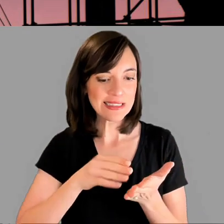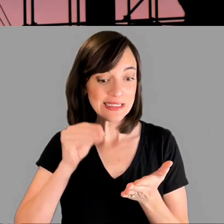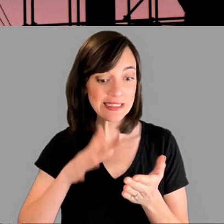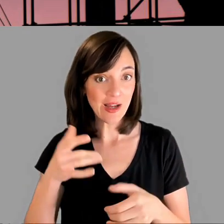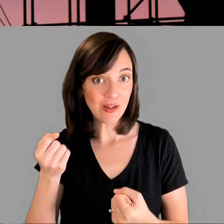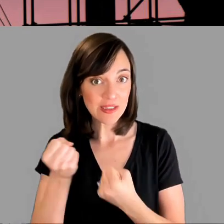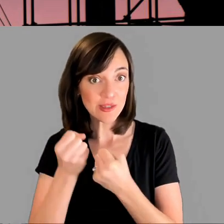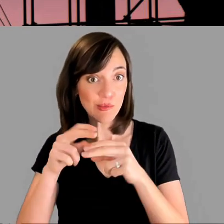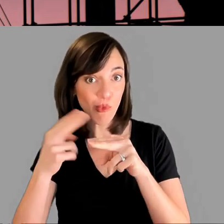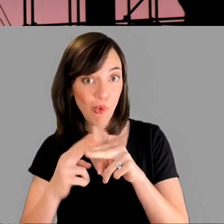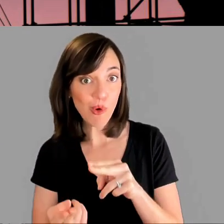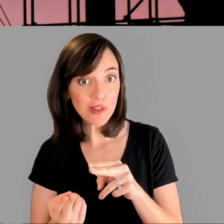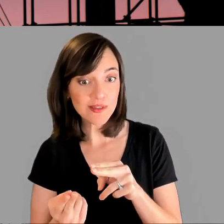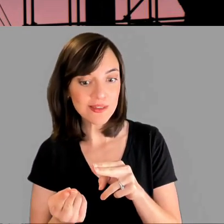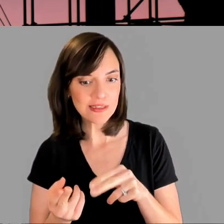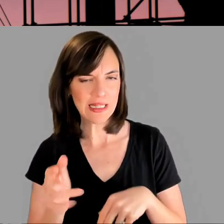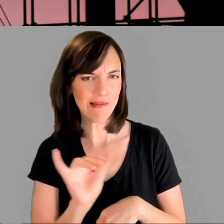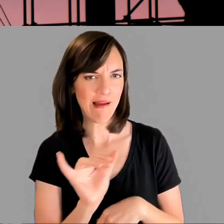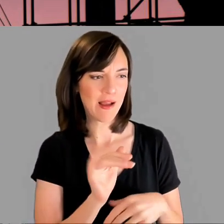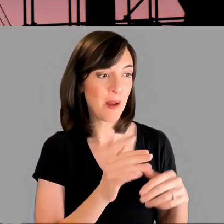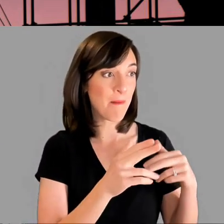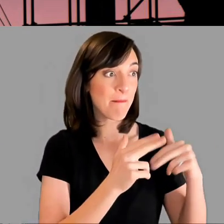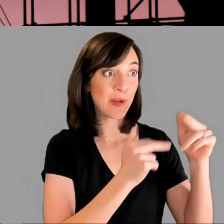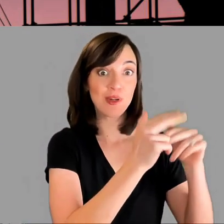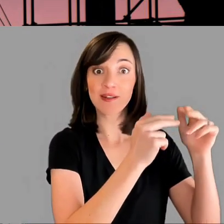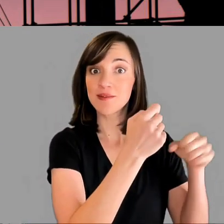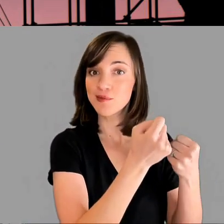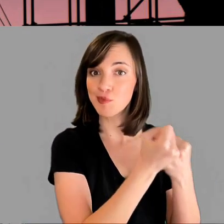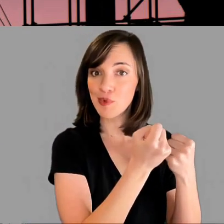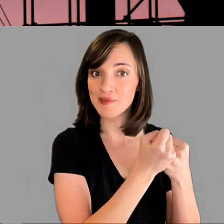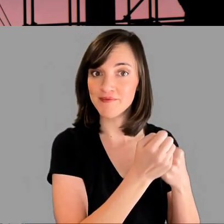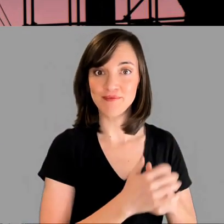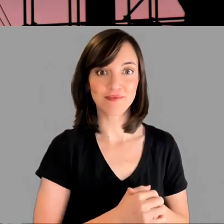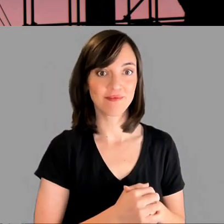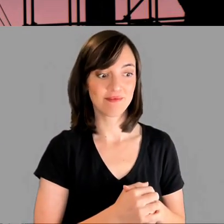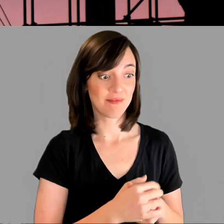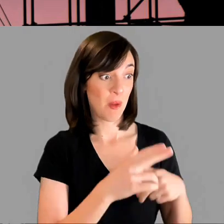Think of scaffolded supports like a scaffold next to a building. After the building structure